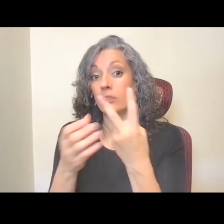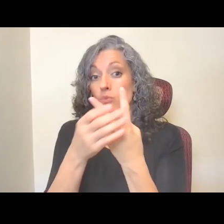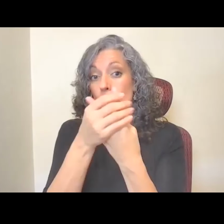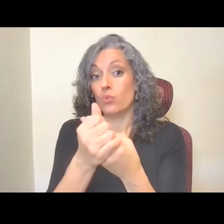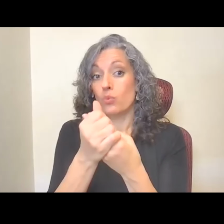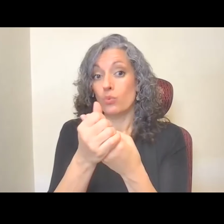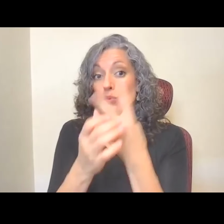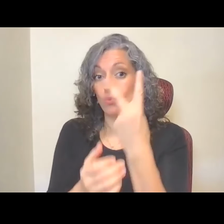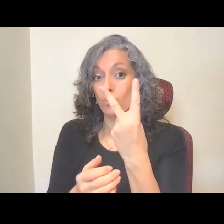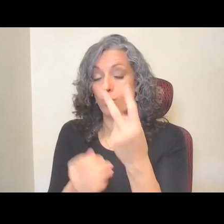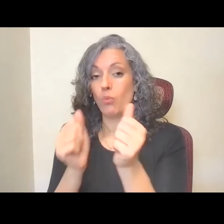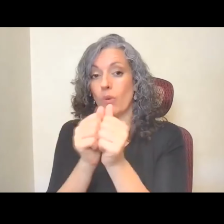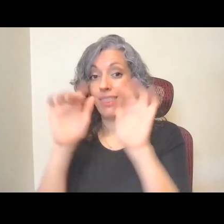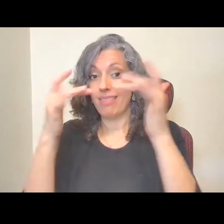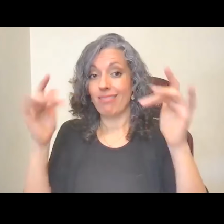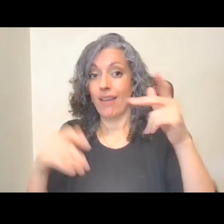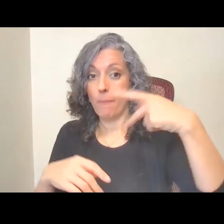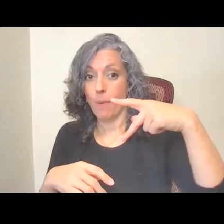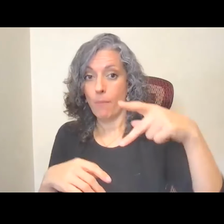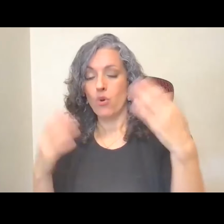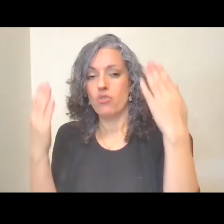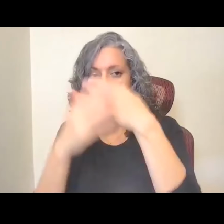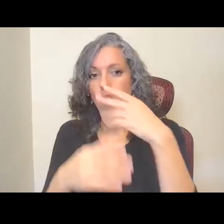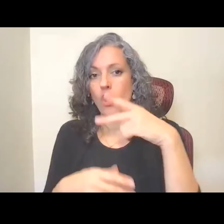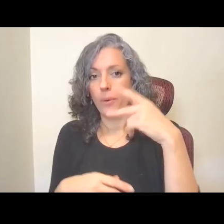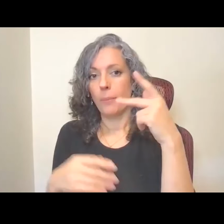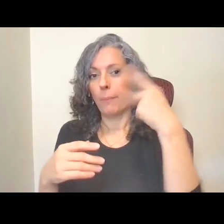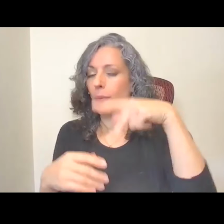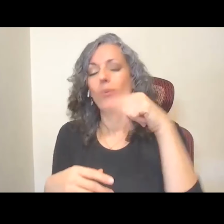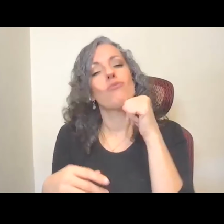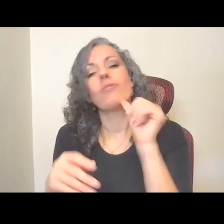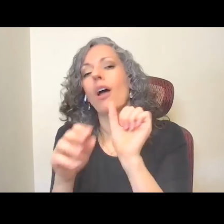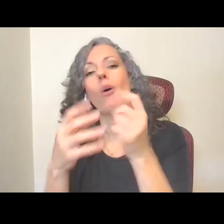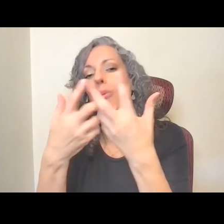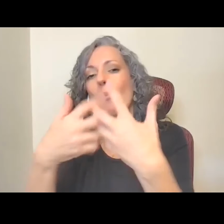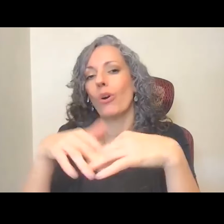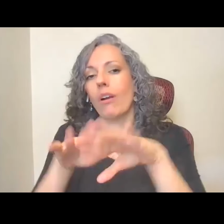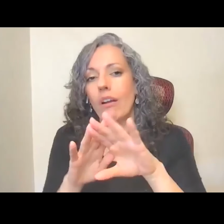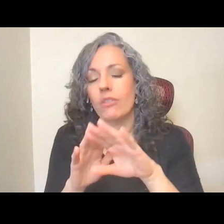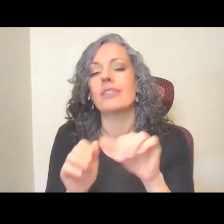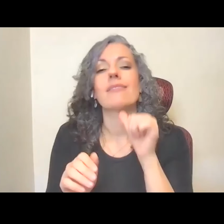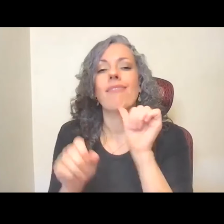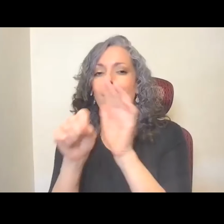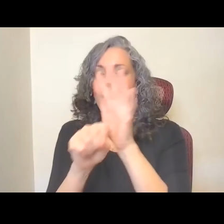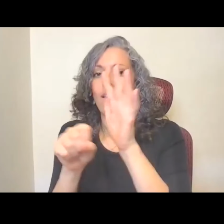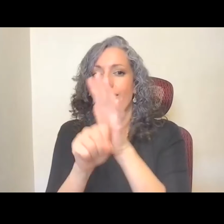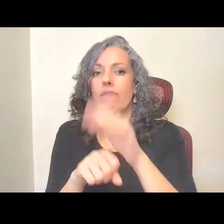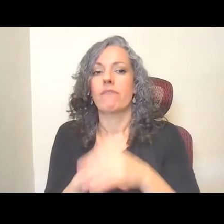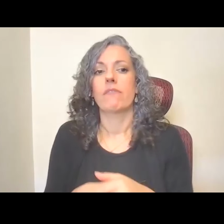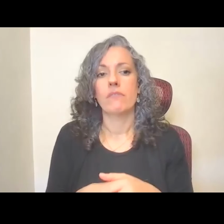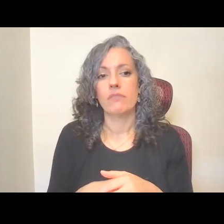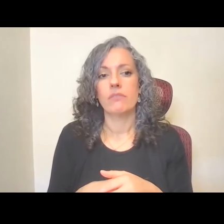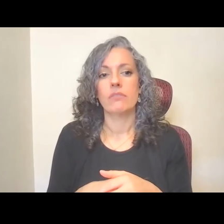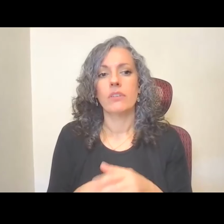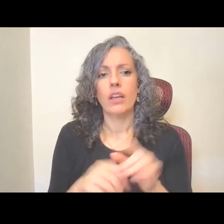this wouldn't work. 1.6 coloration is not enough. So at the beginning it might sound a little bit